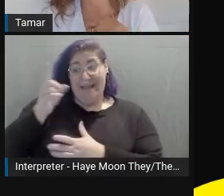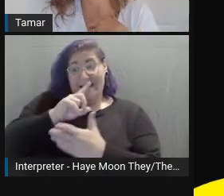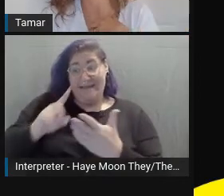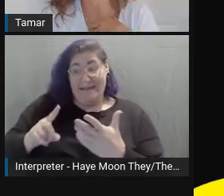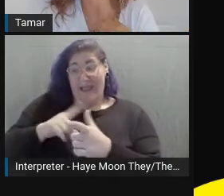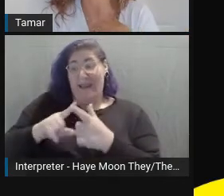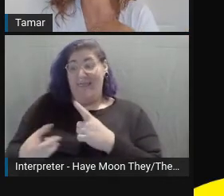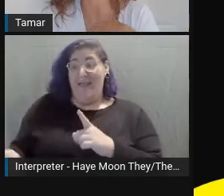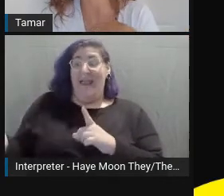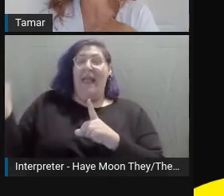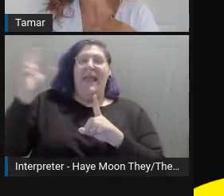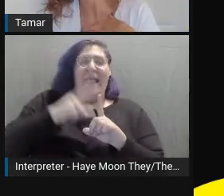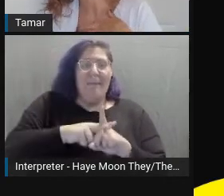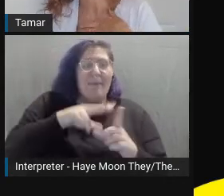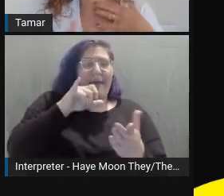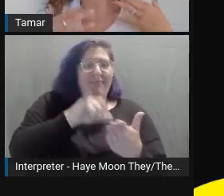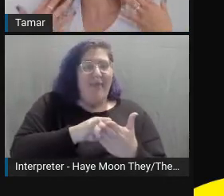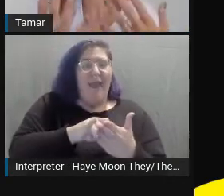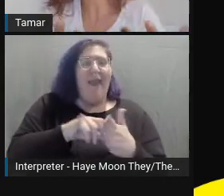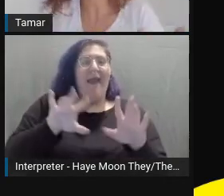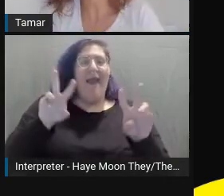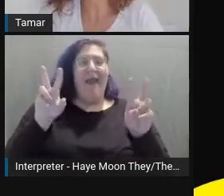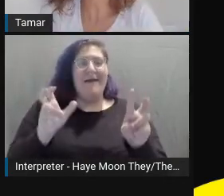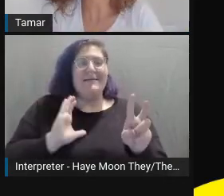within your organization, we always recommend